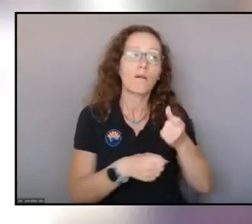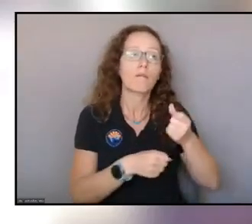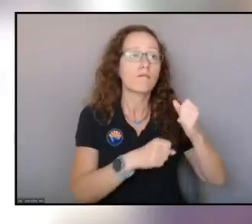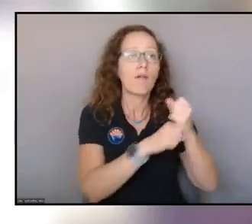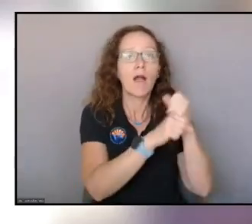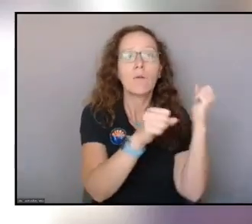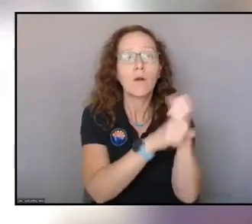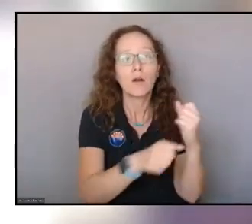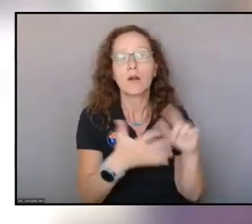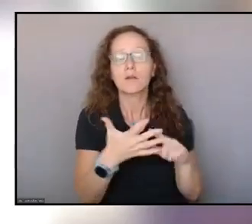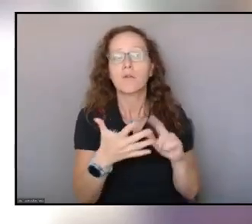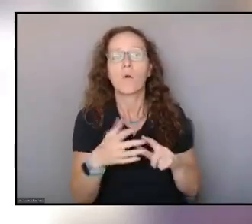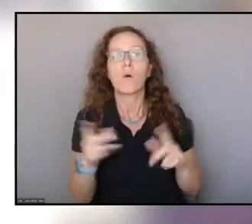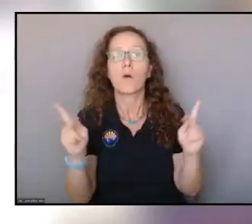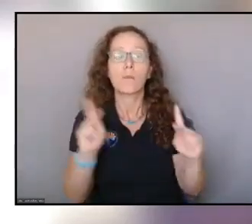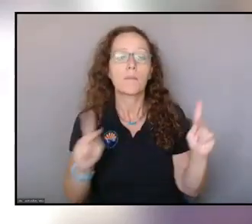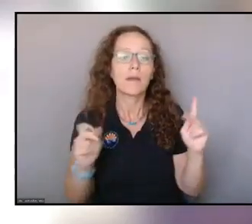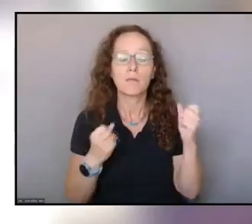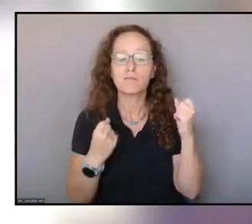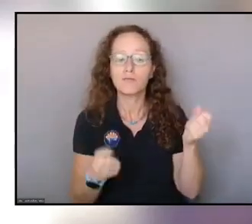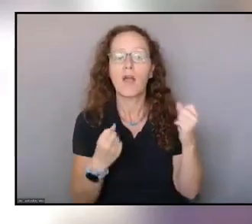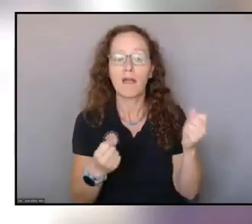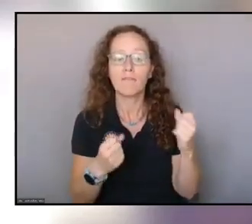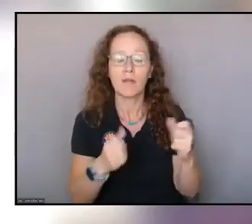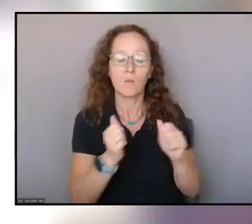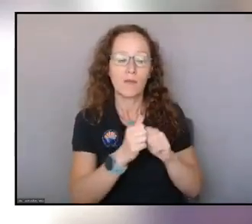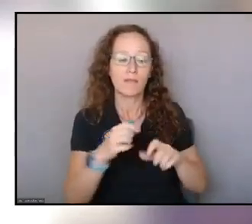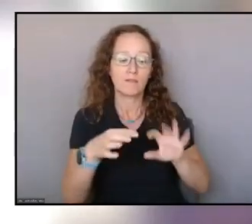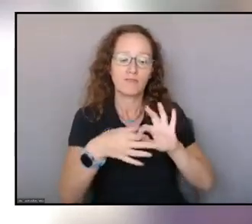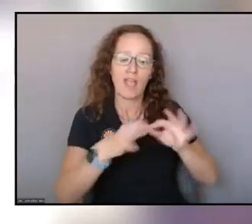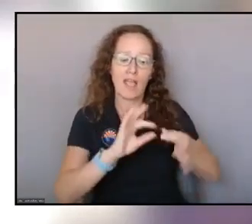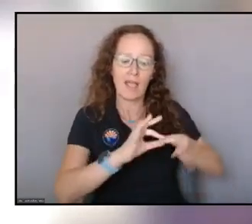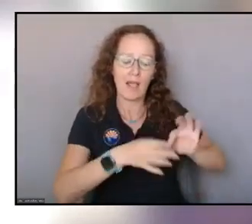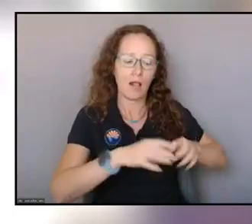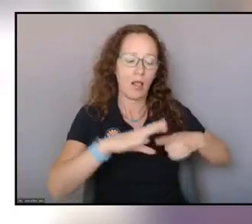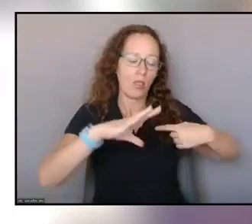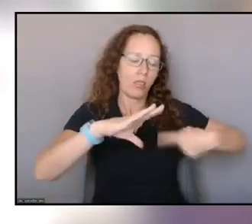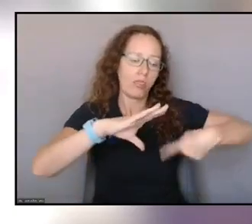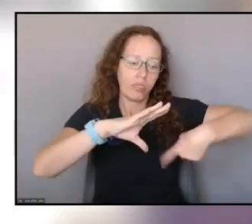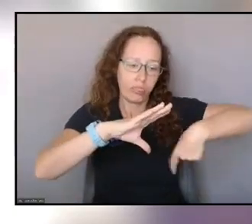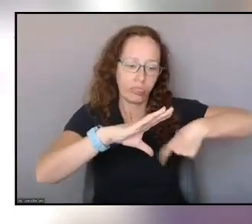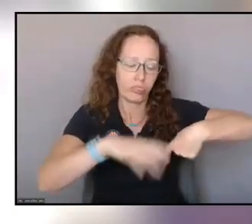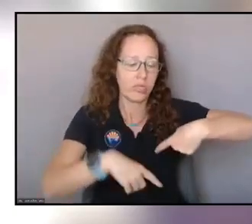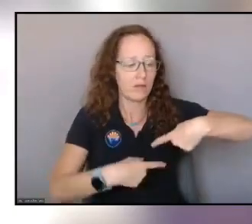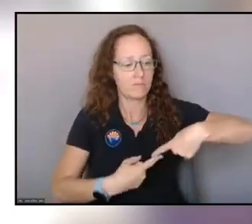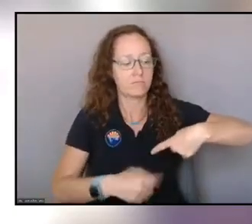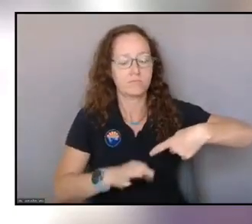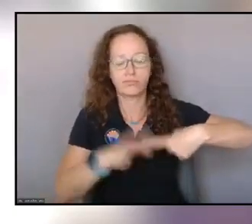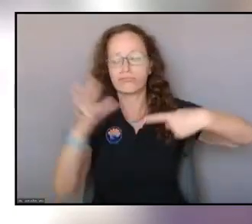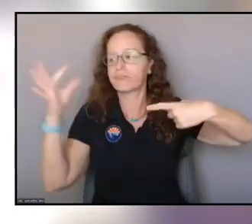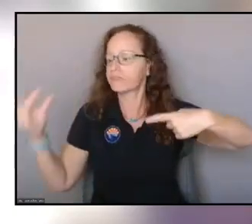ALL OF THAT COMES INTO PLAY WITH INITIAL ATTACK TOMORROW WITH THE WINDS, IF WE CAN'T FLY THE AIR FORCE